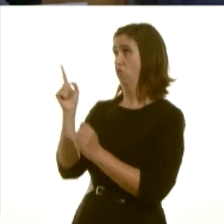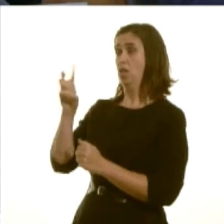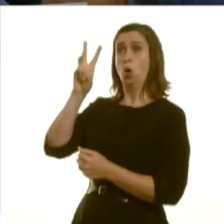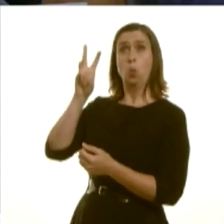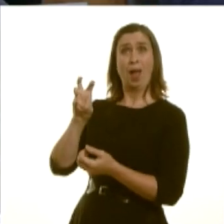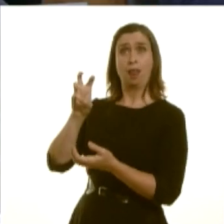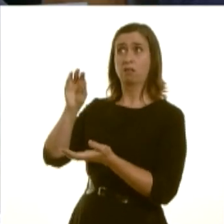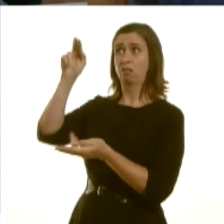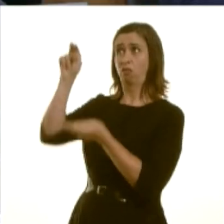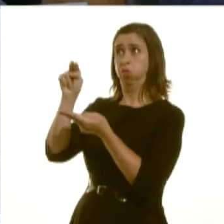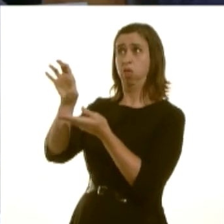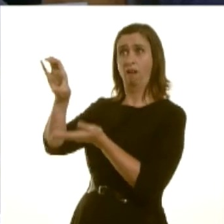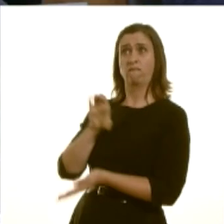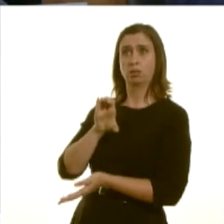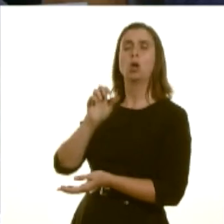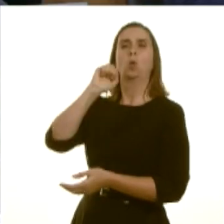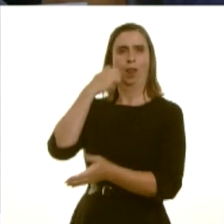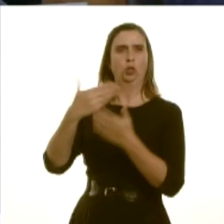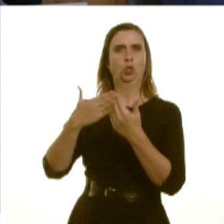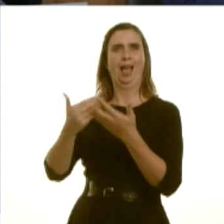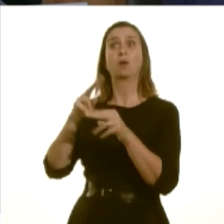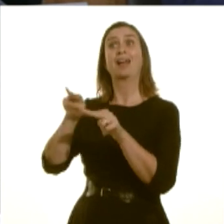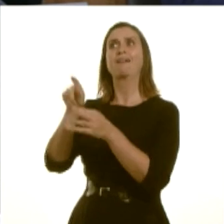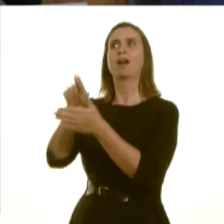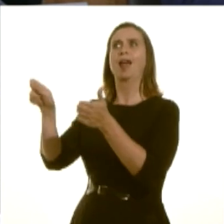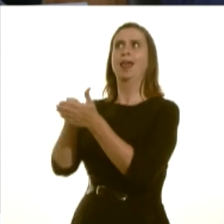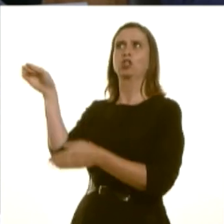will be addressed with the election of a Labour Government. He has made that quite clear,